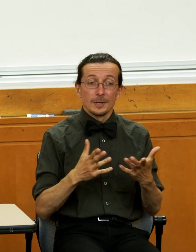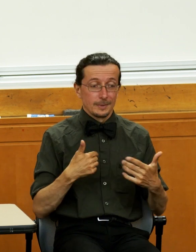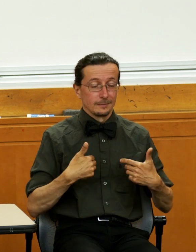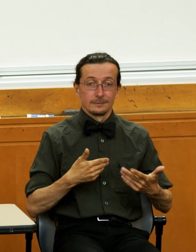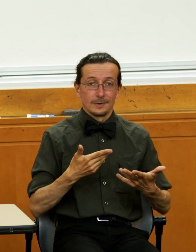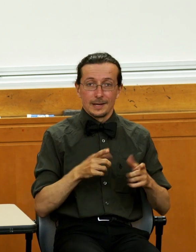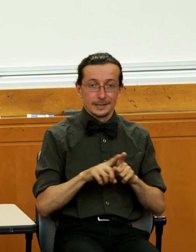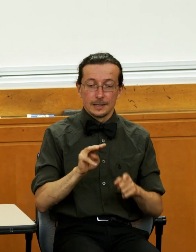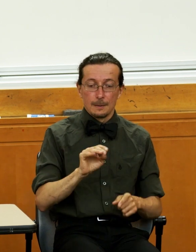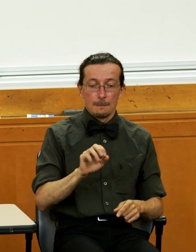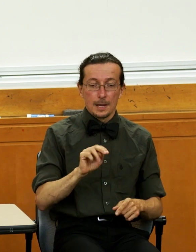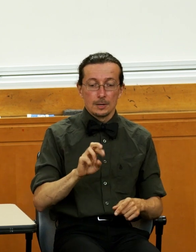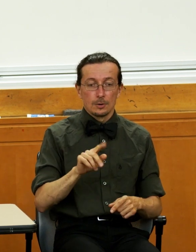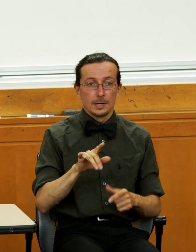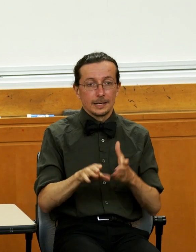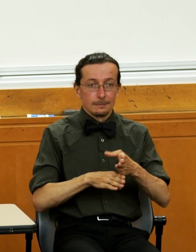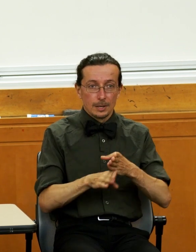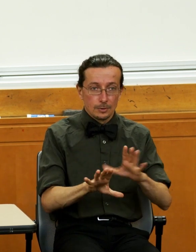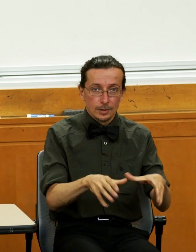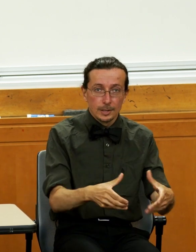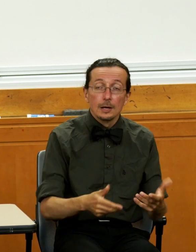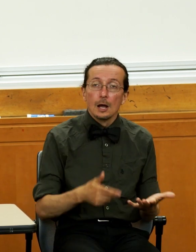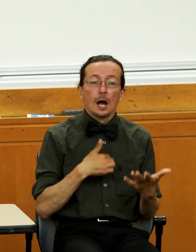a lot of large companies, the reason I brought the question, is because you usually have like a